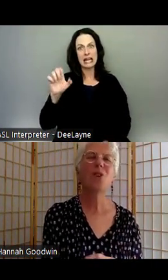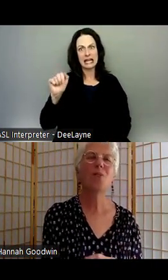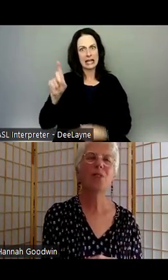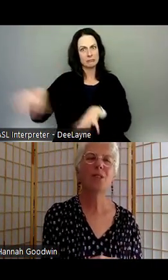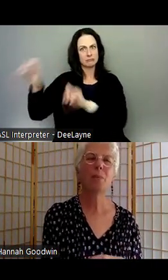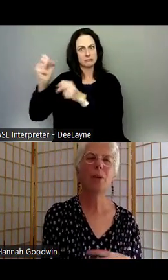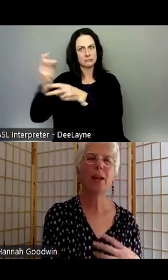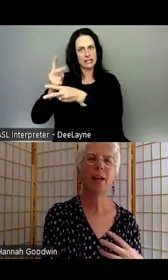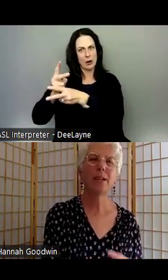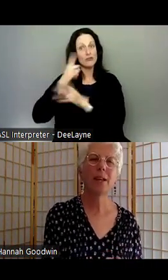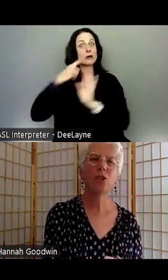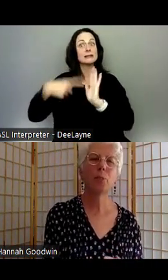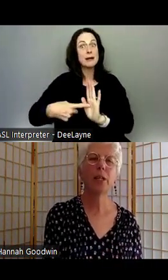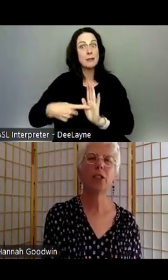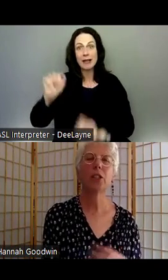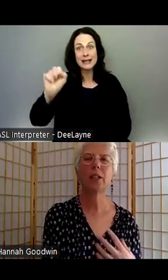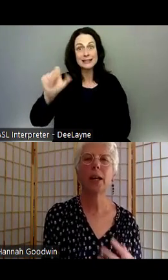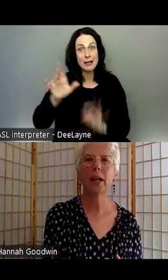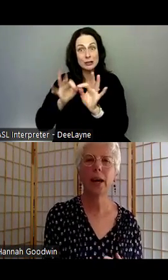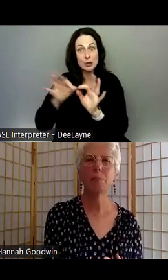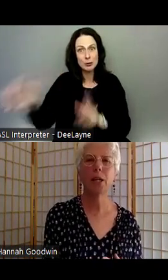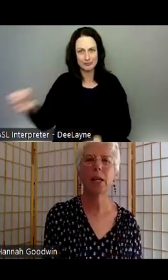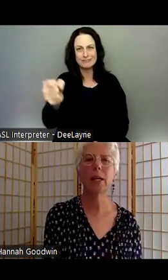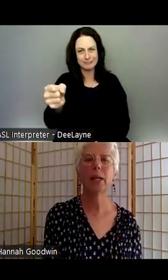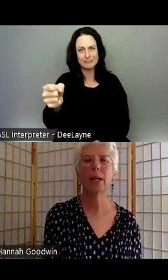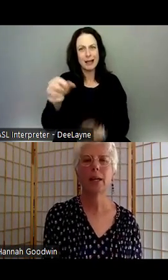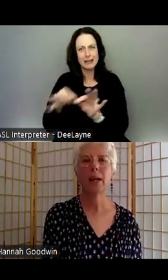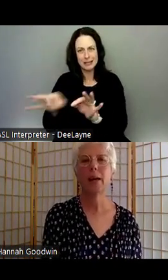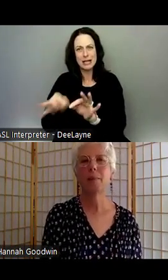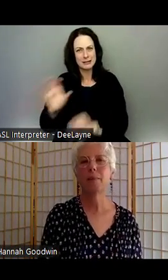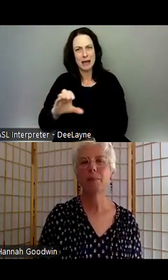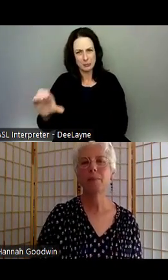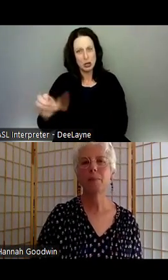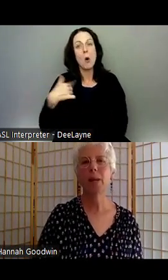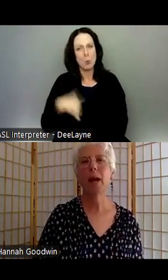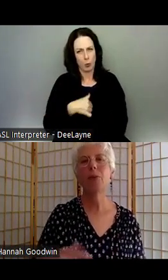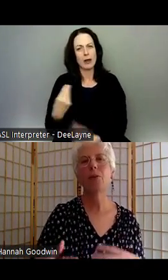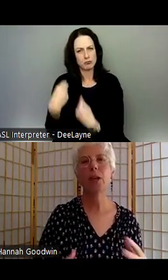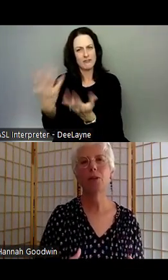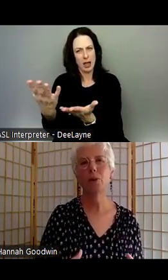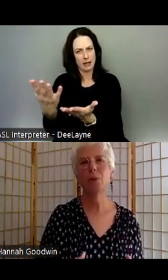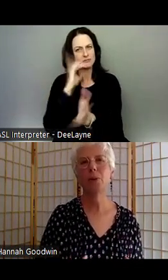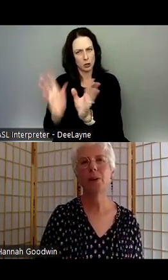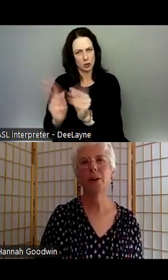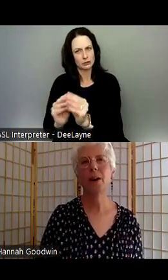So for example, ASL interpretation and captioning. But how you think through